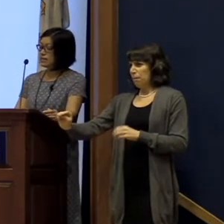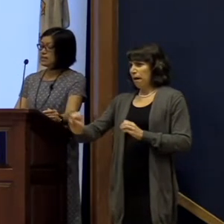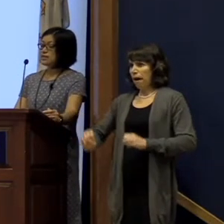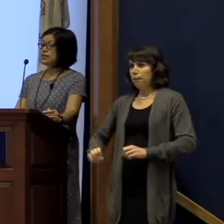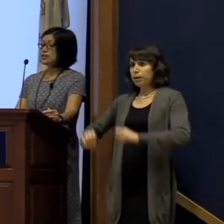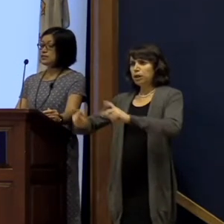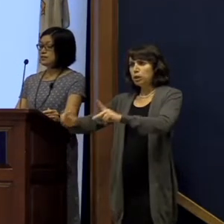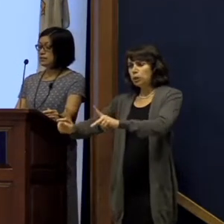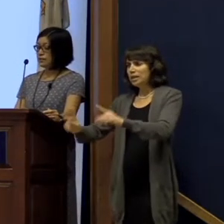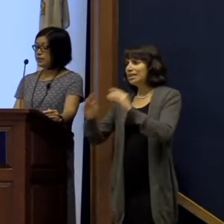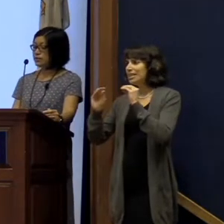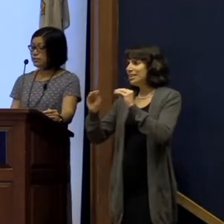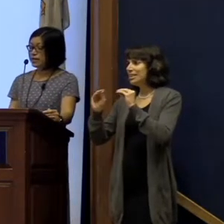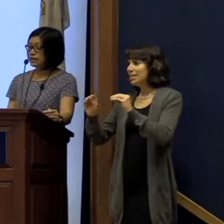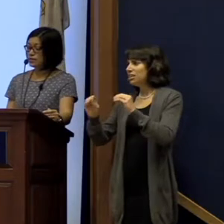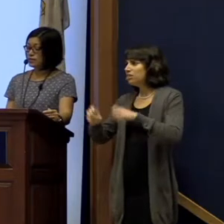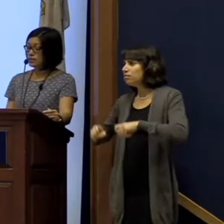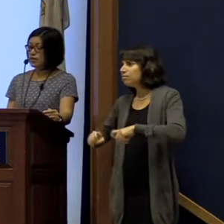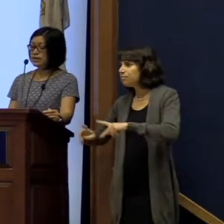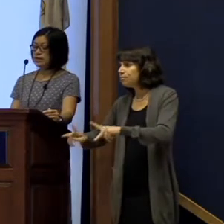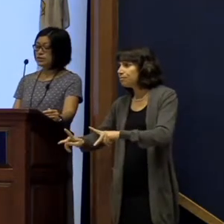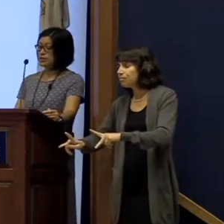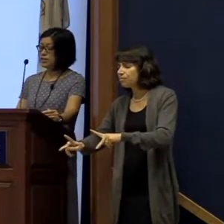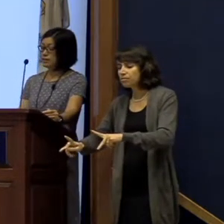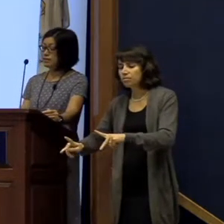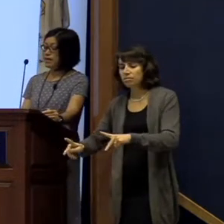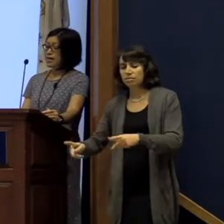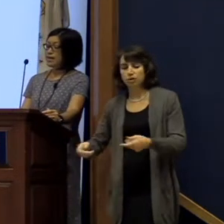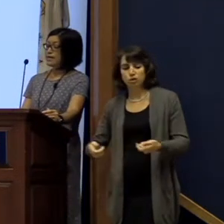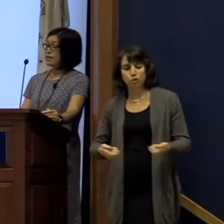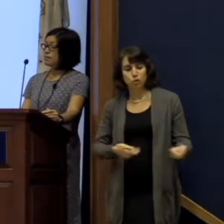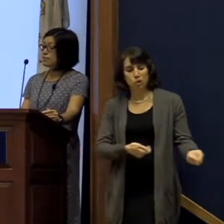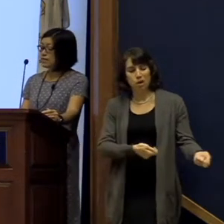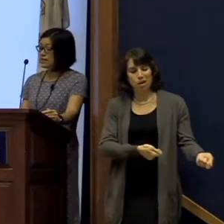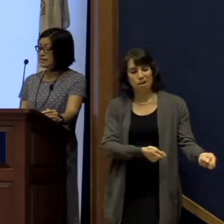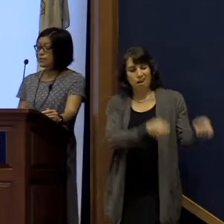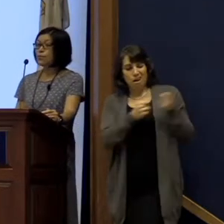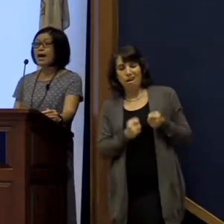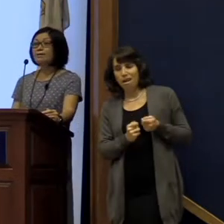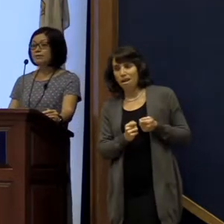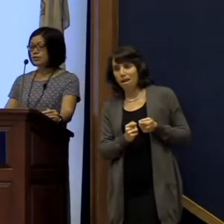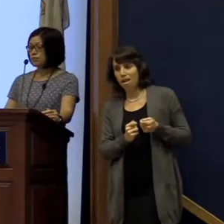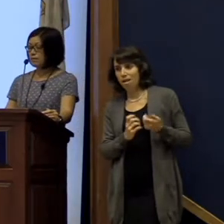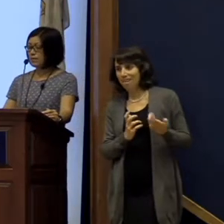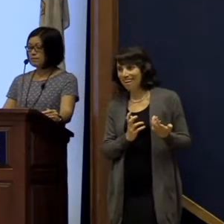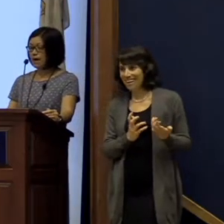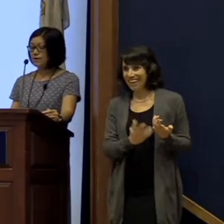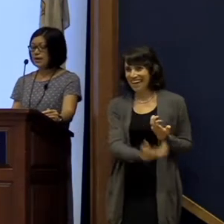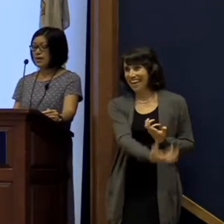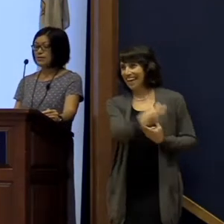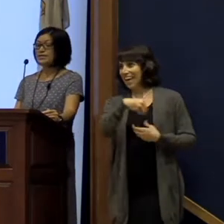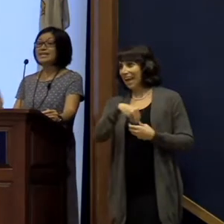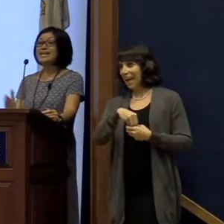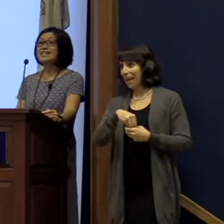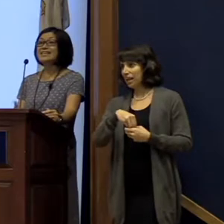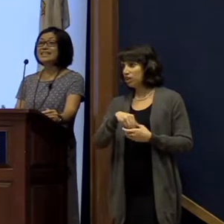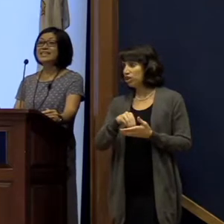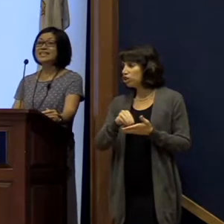Such as supporting youth agency to engage in STEM in their communities while disrupting power dynamics in the here-and-now